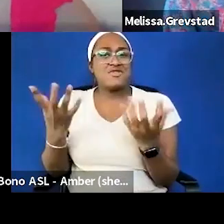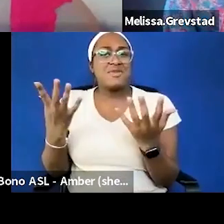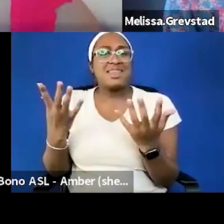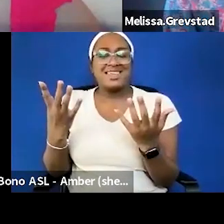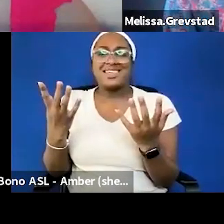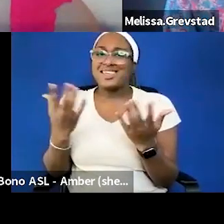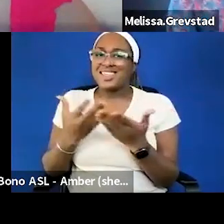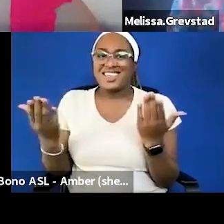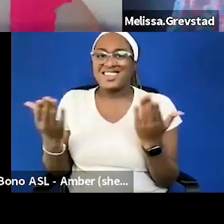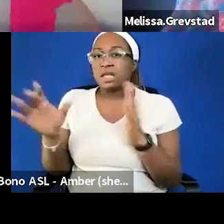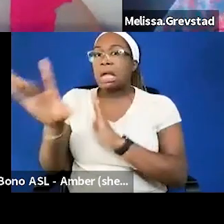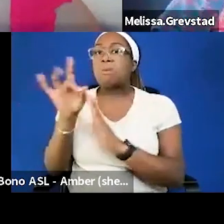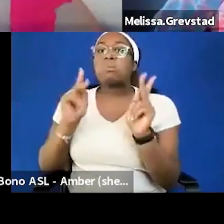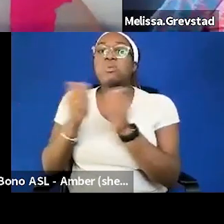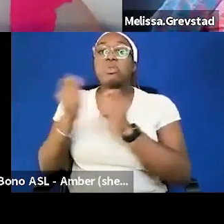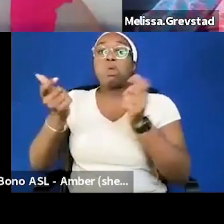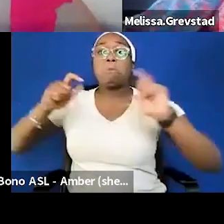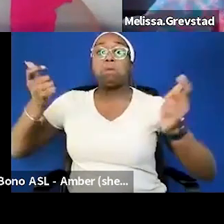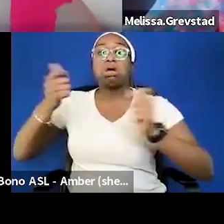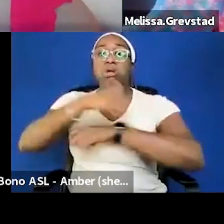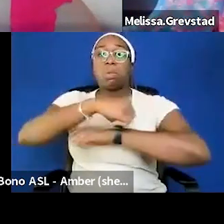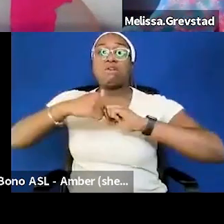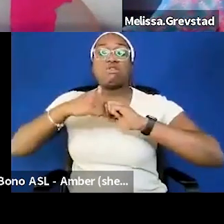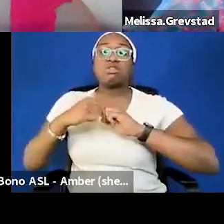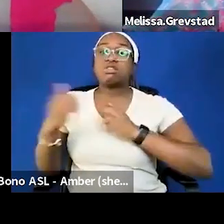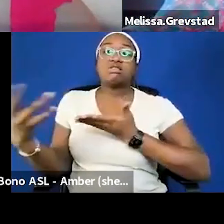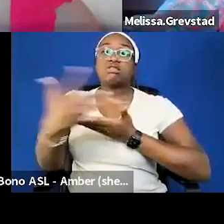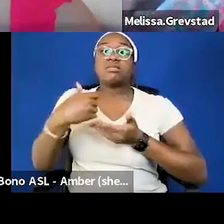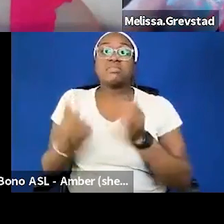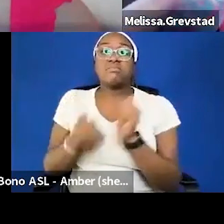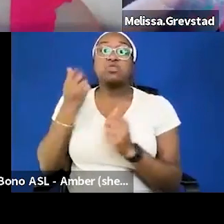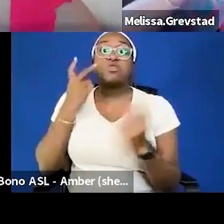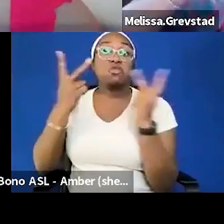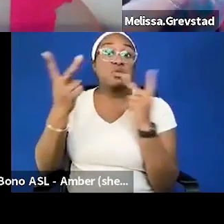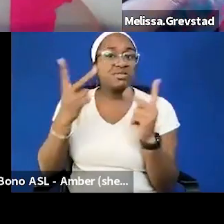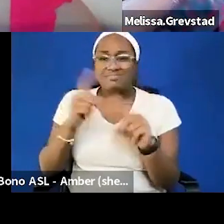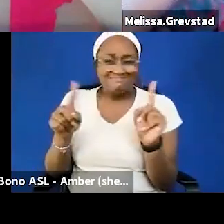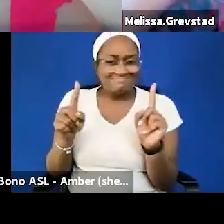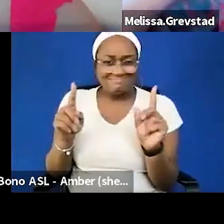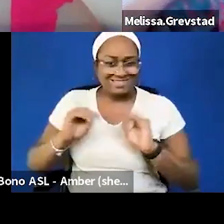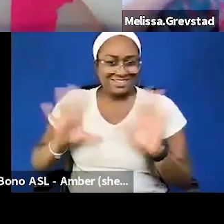the people with the biggest platforms so that they can get the most views. But it seems very clear to me that they